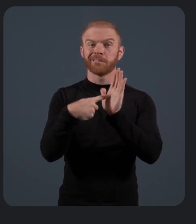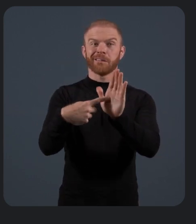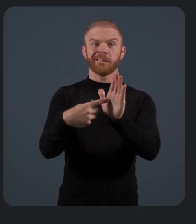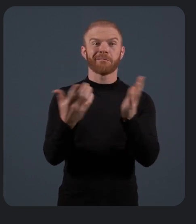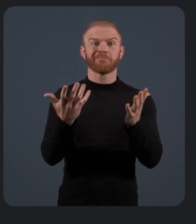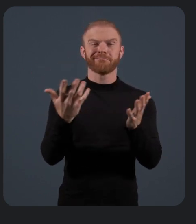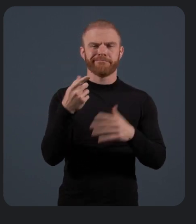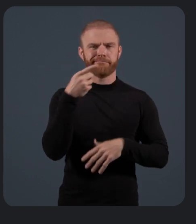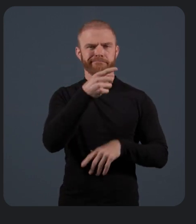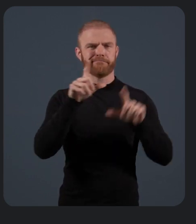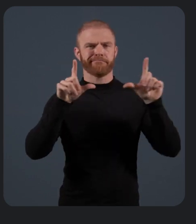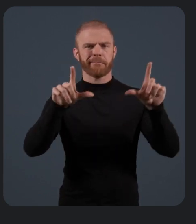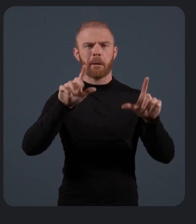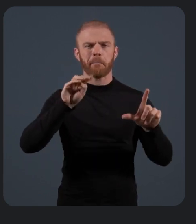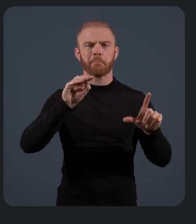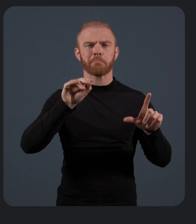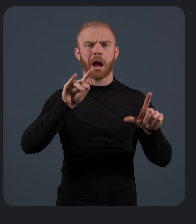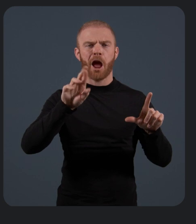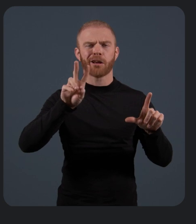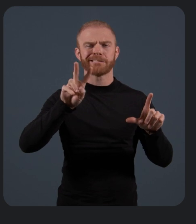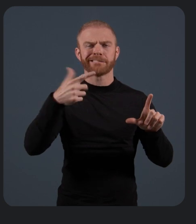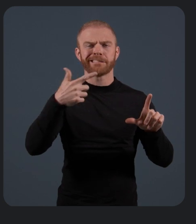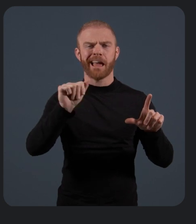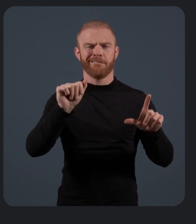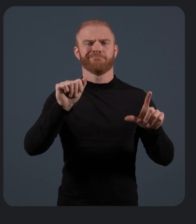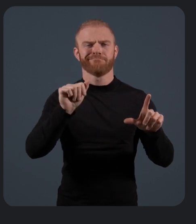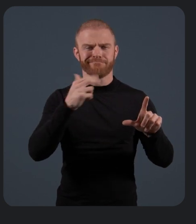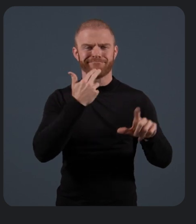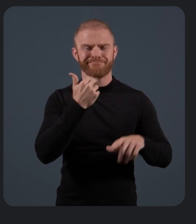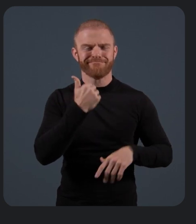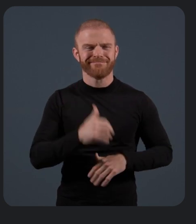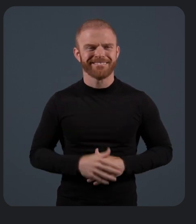had to get it to work on a VGA monitor.